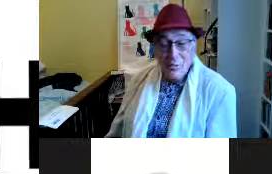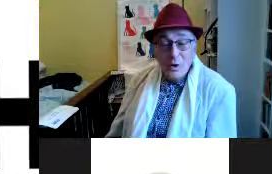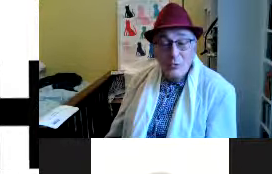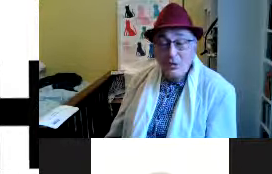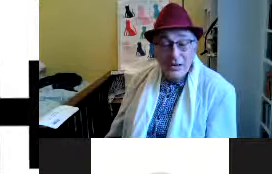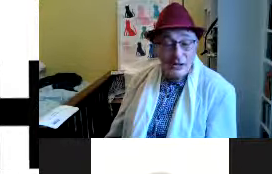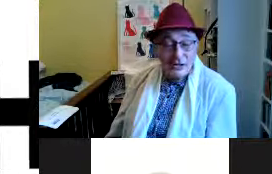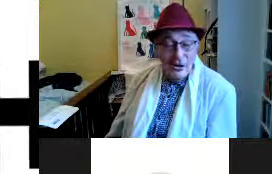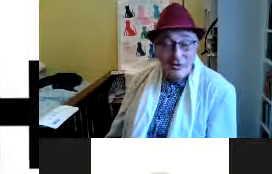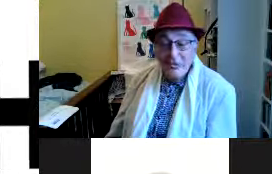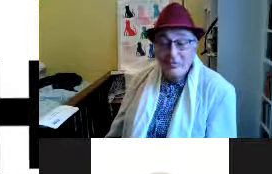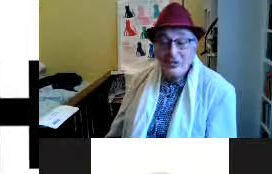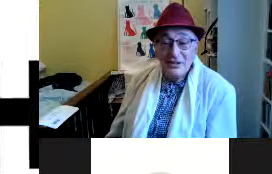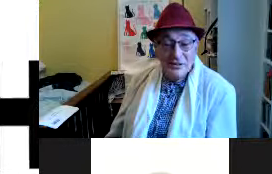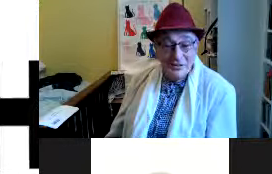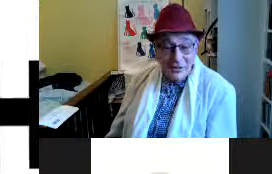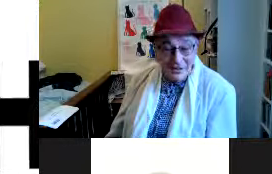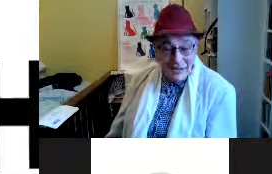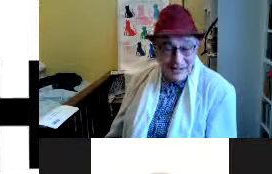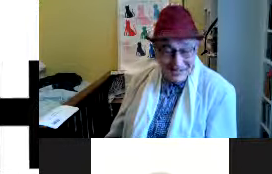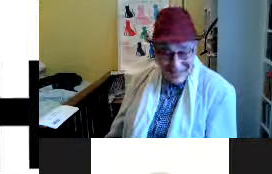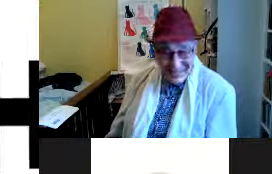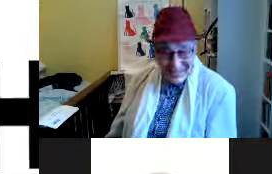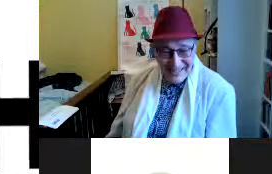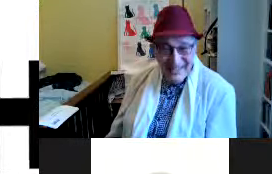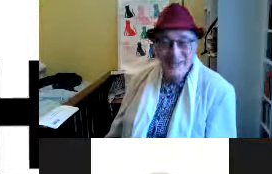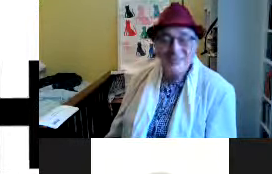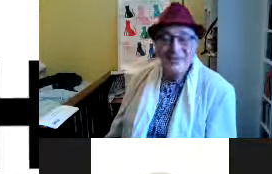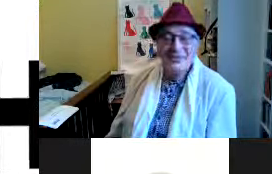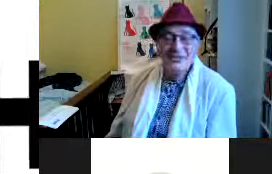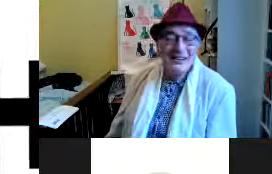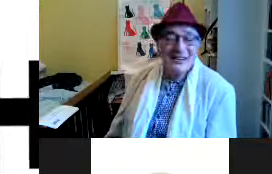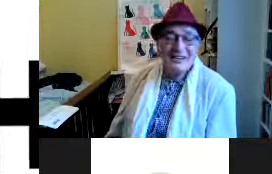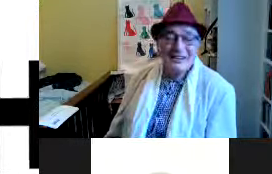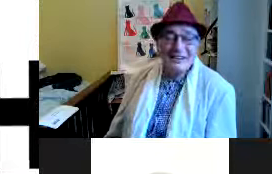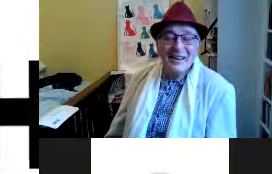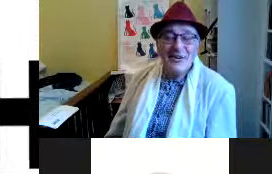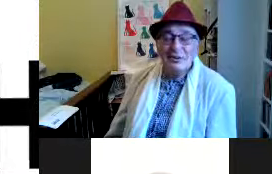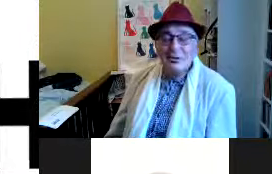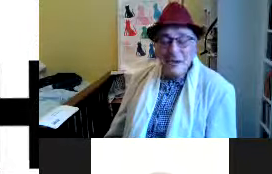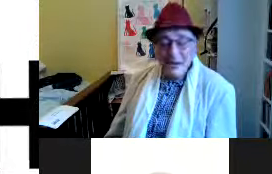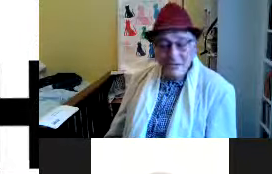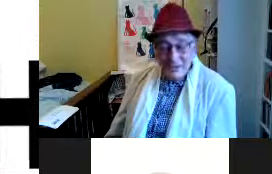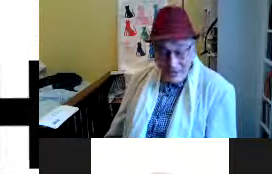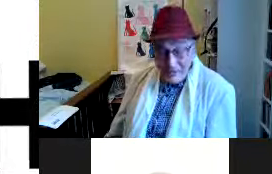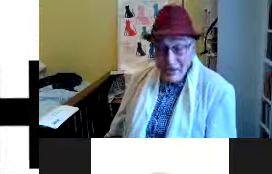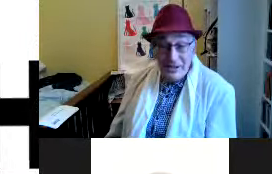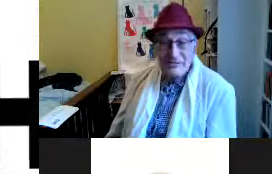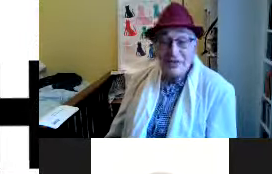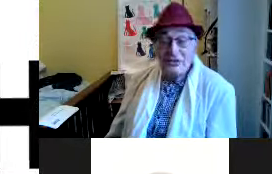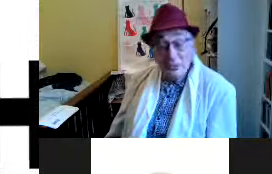won't actually know if they've seen it or not because it could create if the intervention was